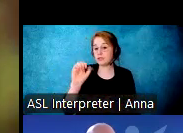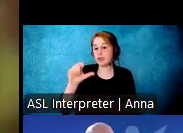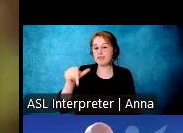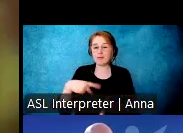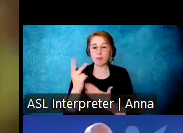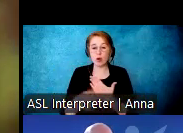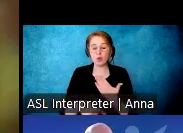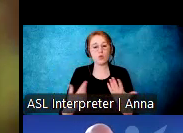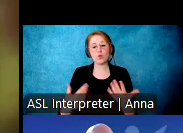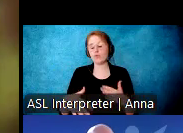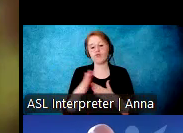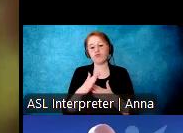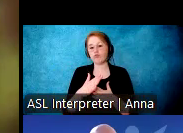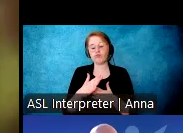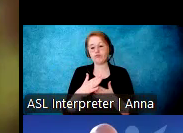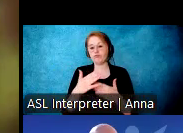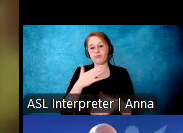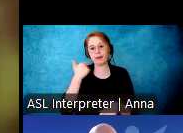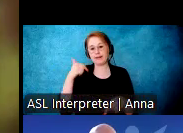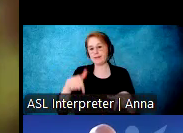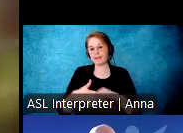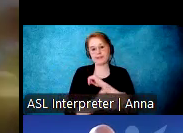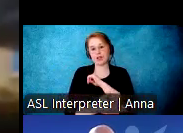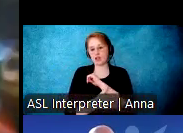of the best in the country because of a few reasons.